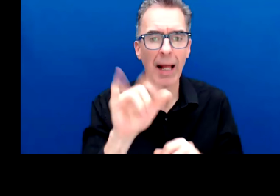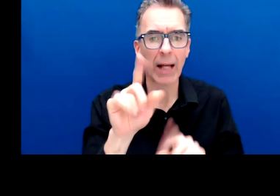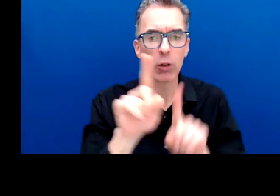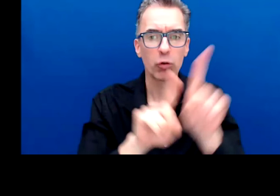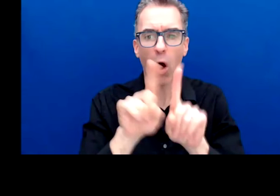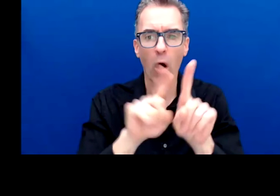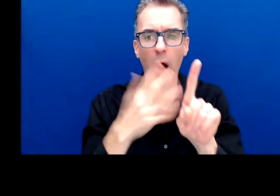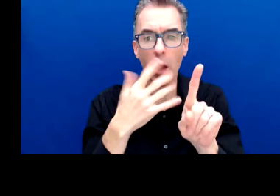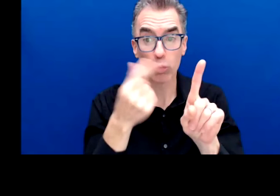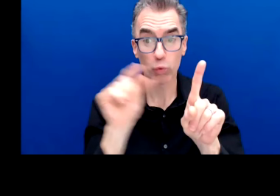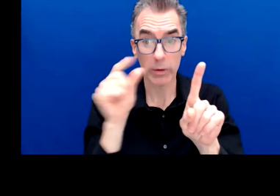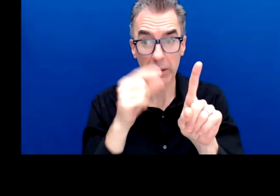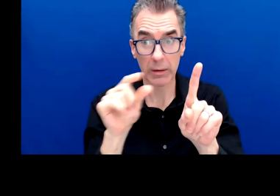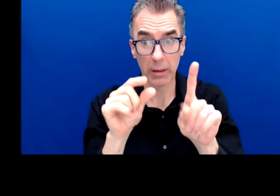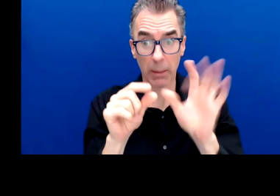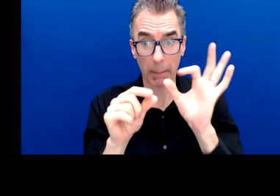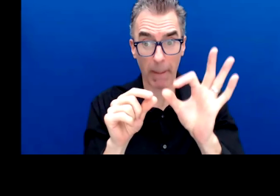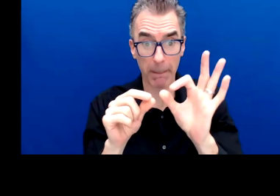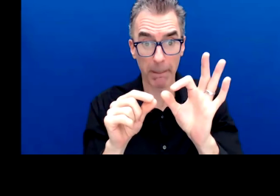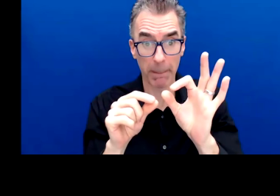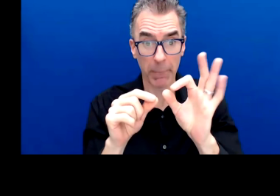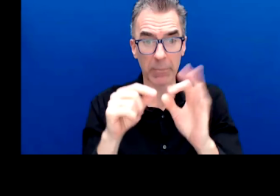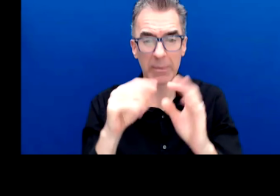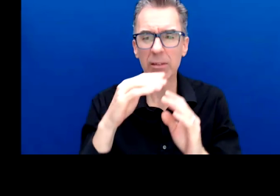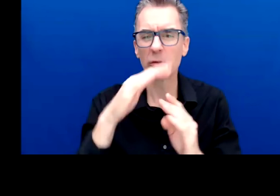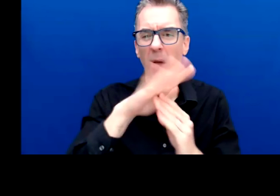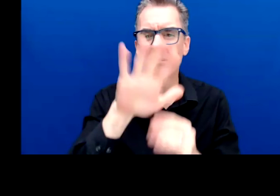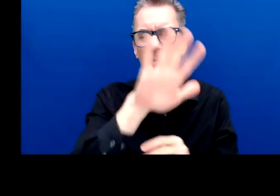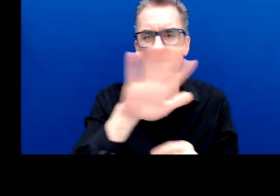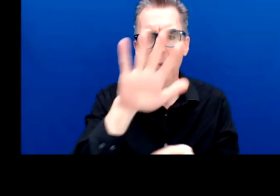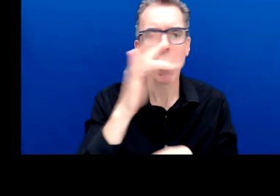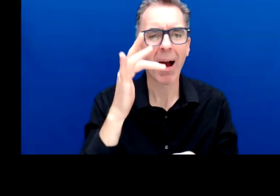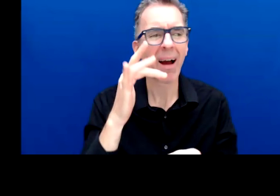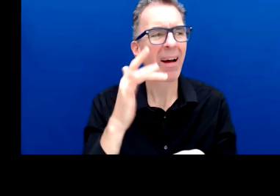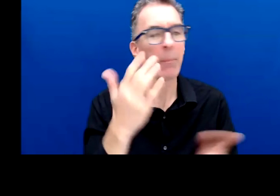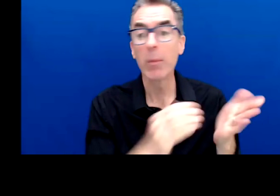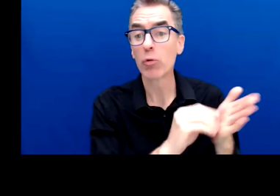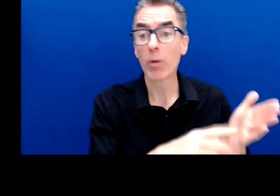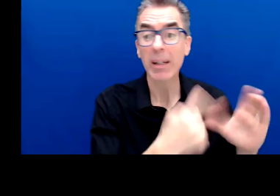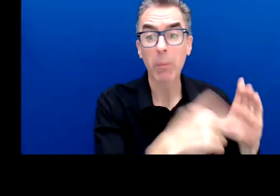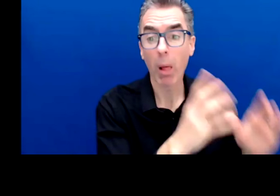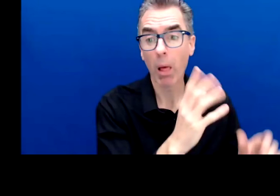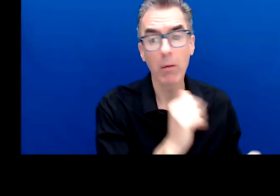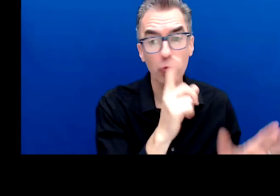So it will actually be right there at the top, just in case a student doesn't check their email regularly, which who has issues